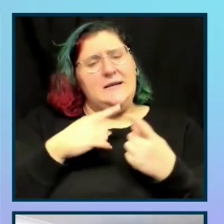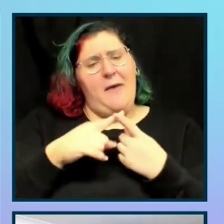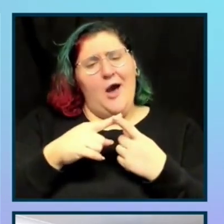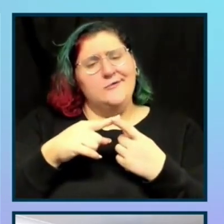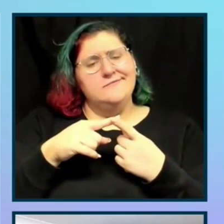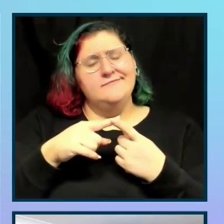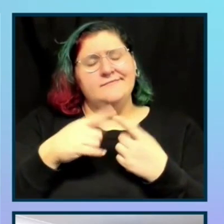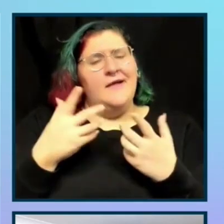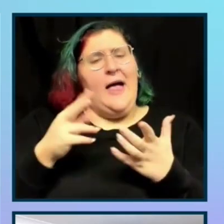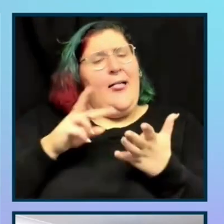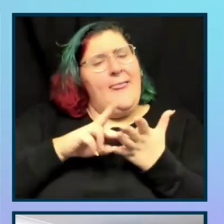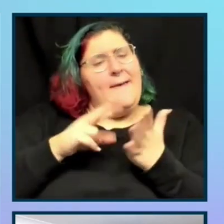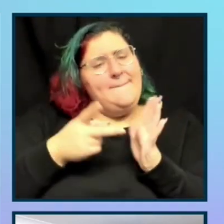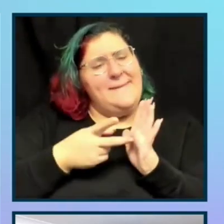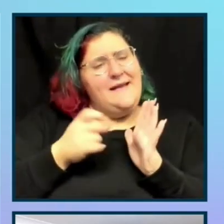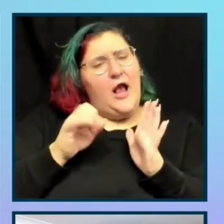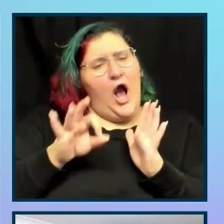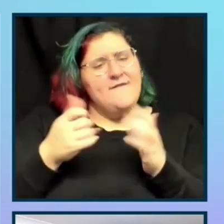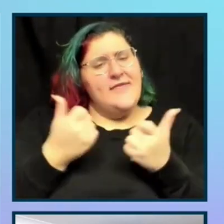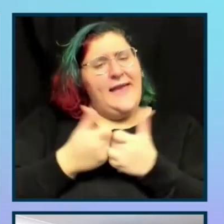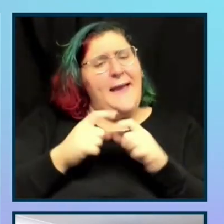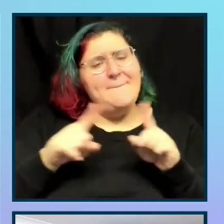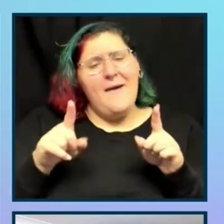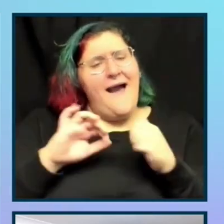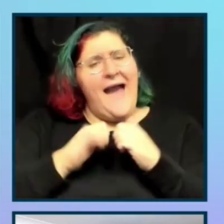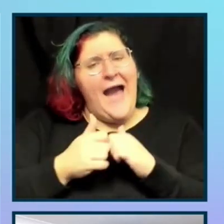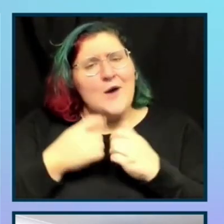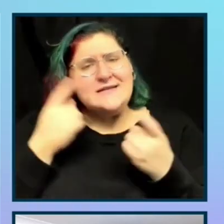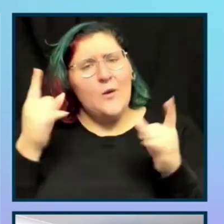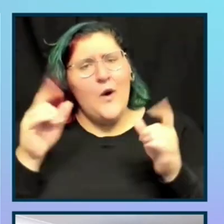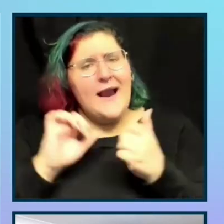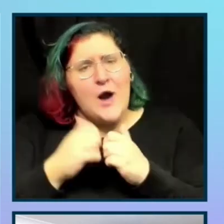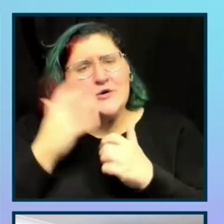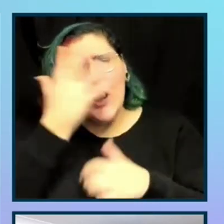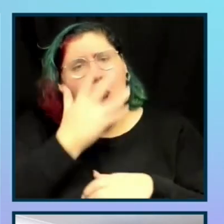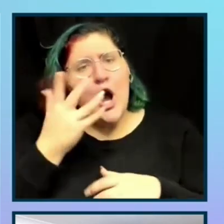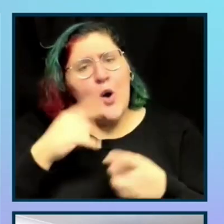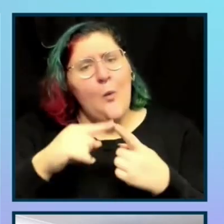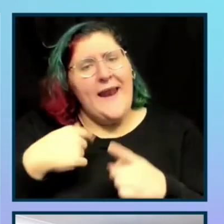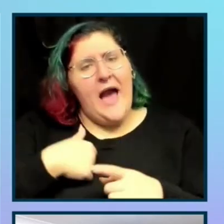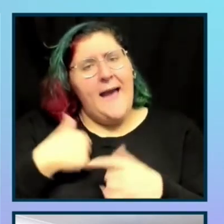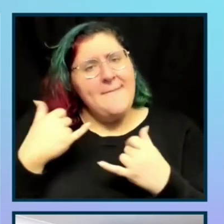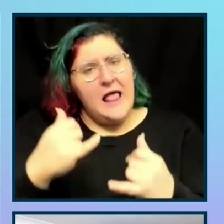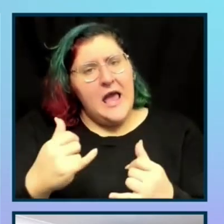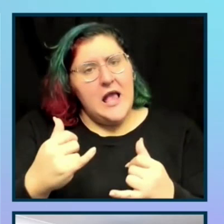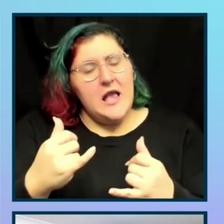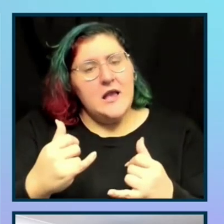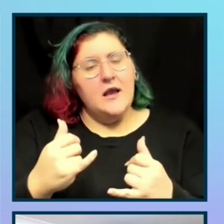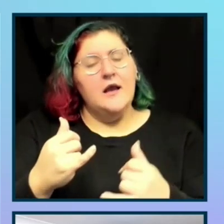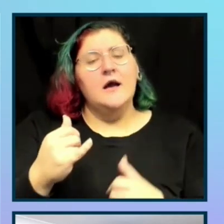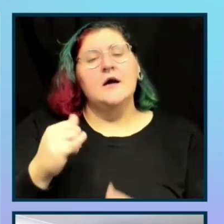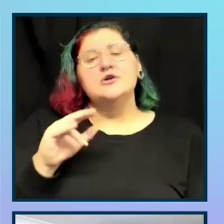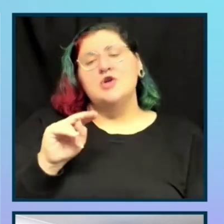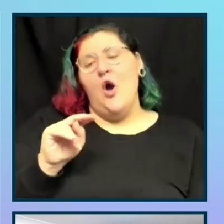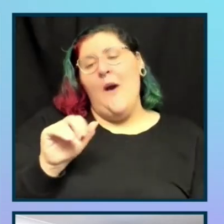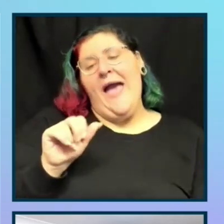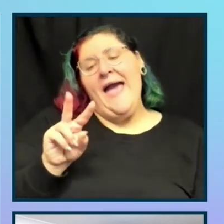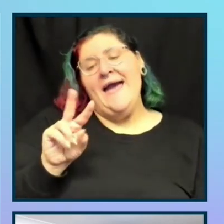but what about how the game actually works? So navigation and there's a shot of my pirate avatar